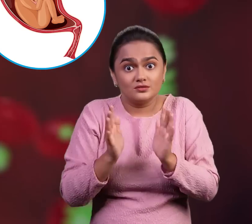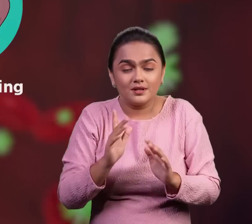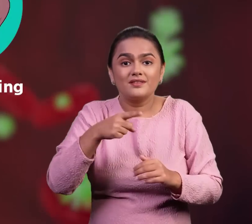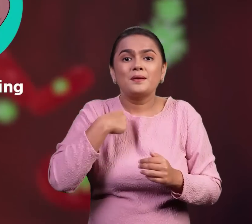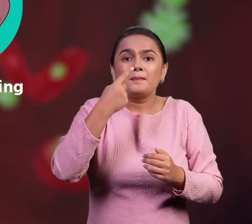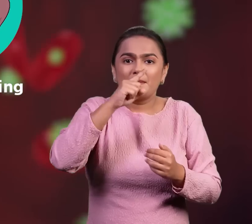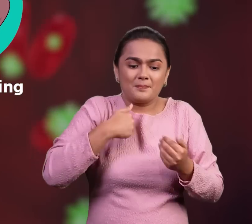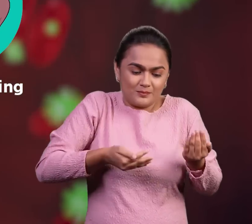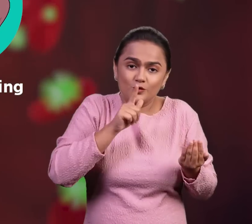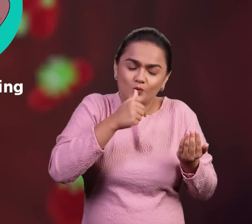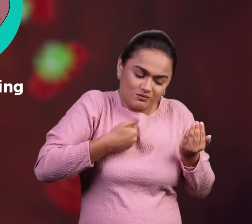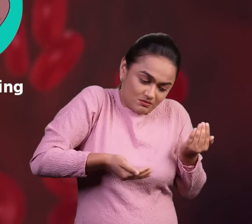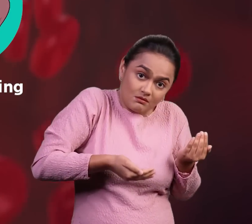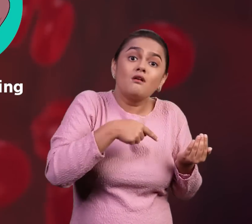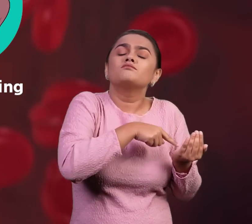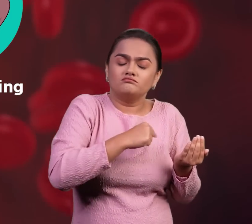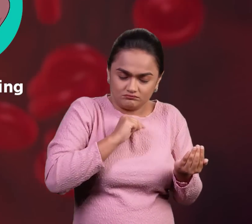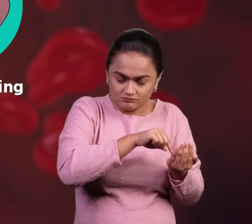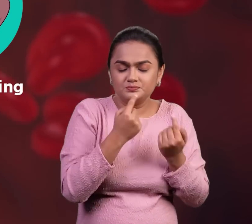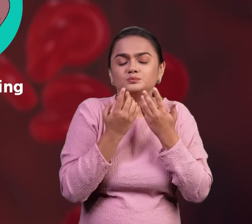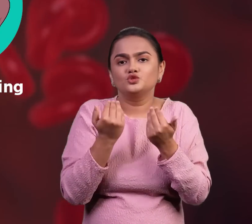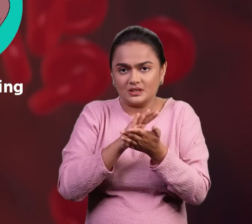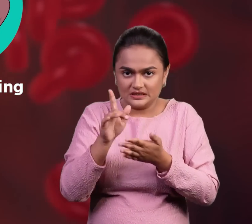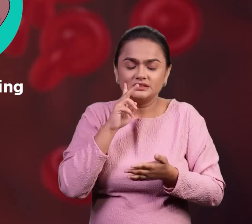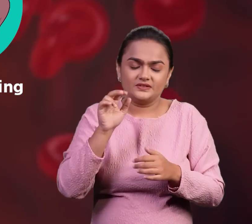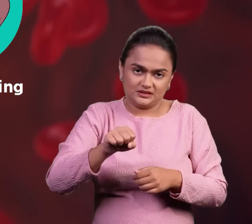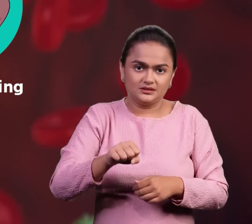The child may also contract the virus through breastfeeding.